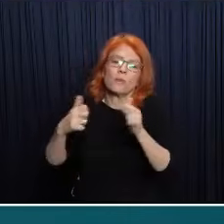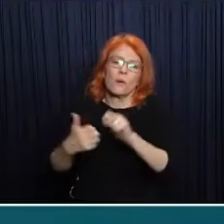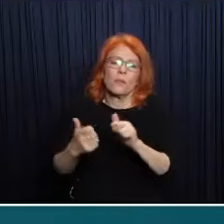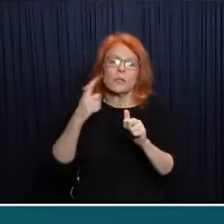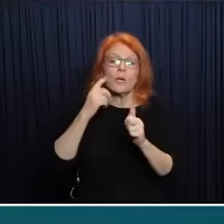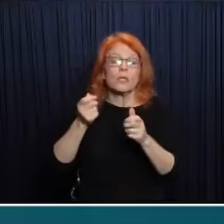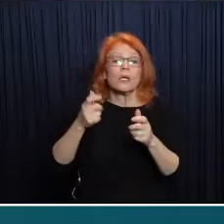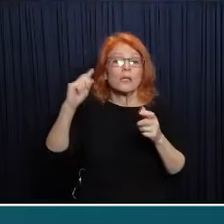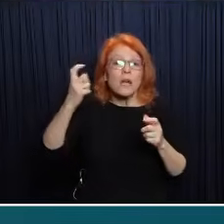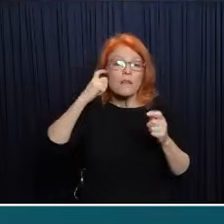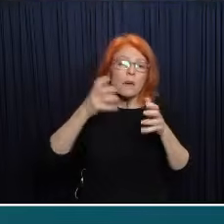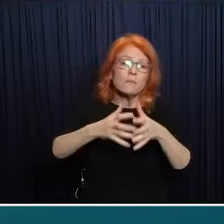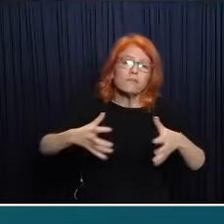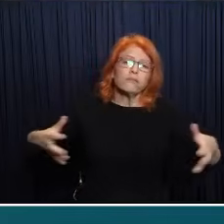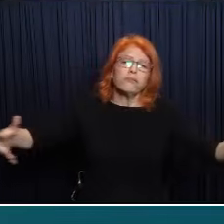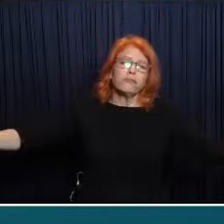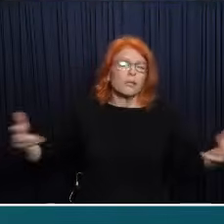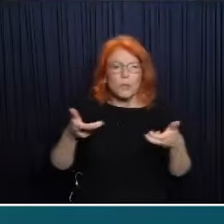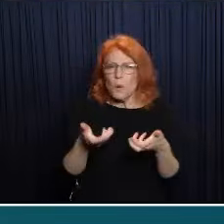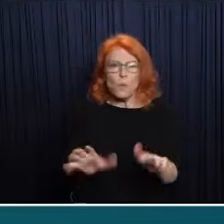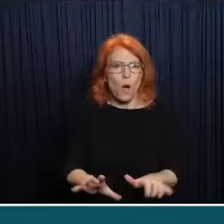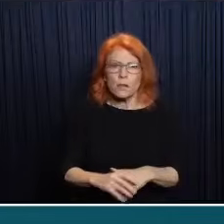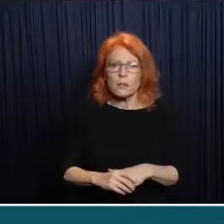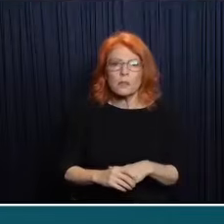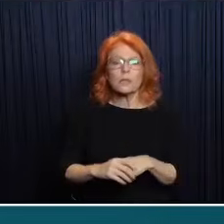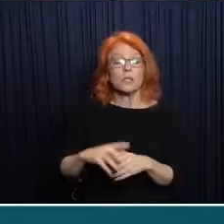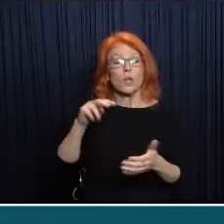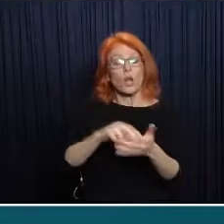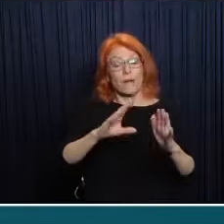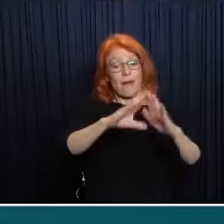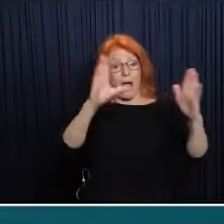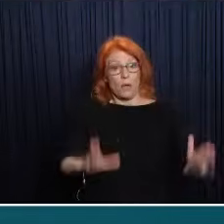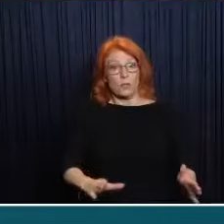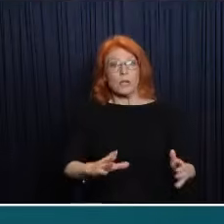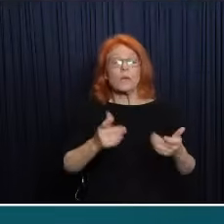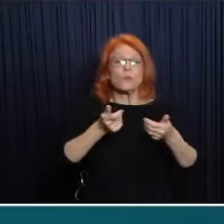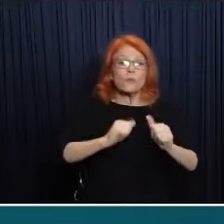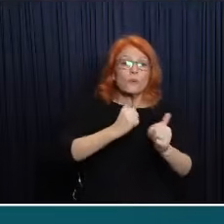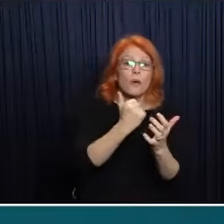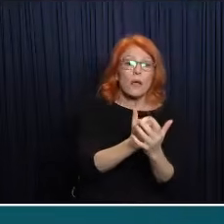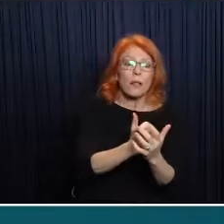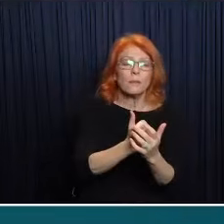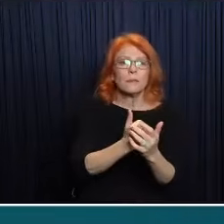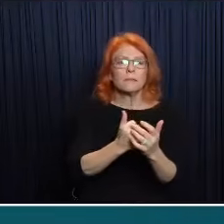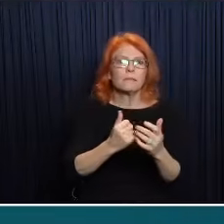THE MORE WE SPEND THE MORE TROUBLE WE GET INTO BECAUSE WE ARE GROWING GOVERNMENT. WE DON'T WANT TO GROW